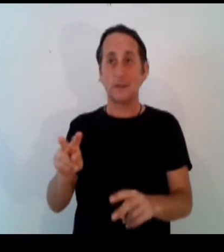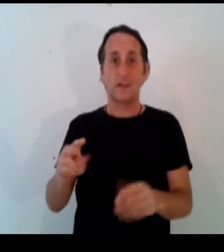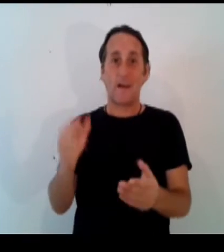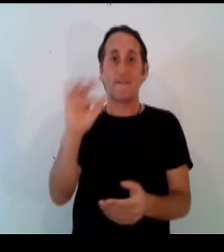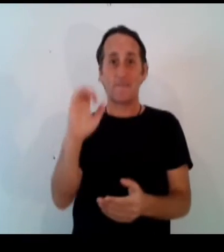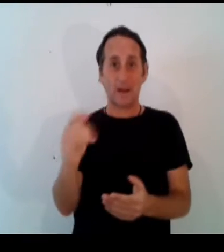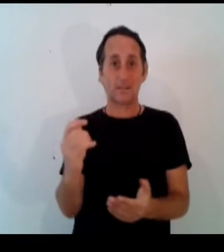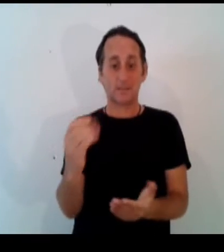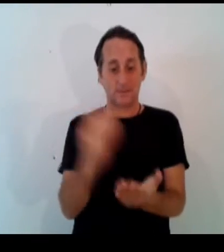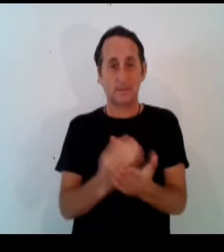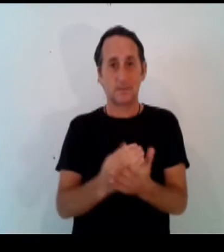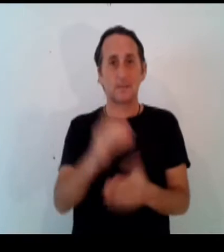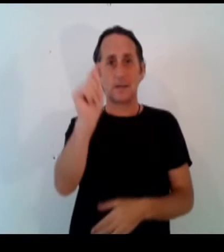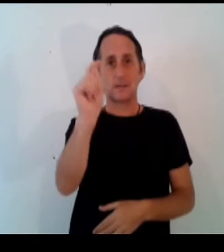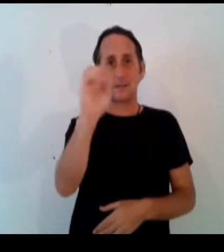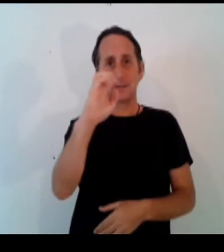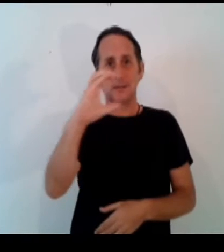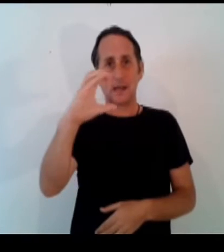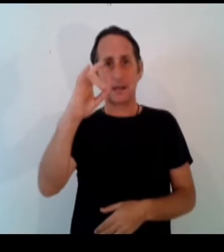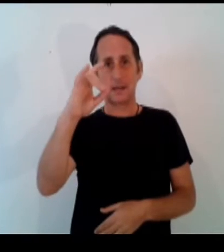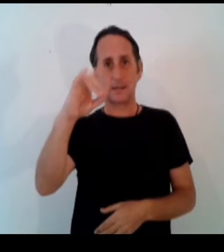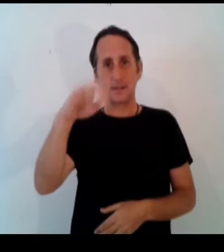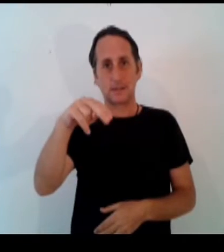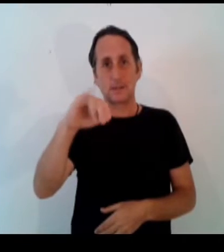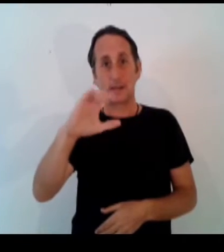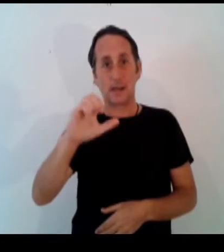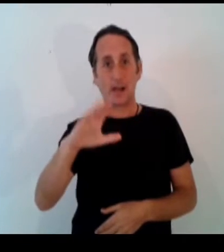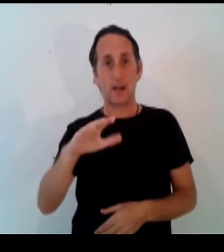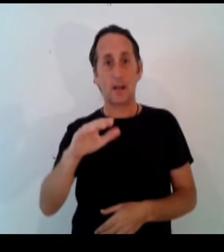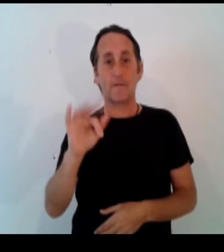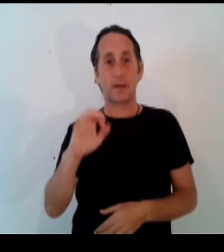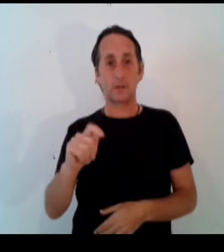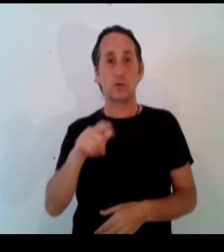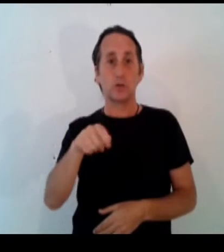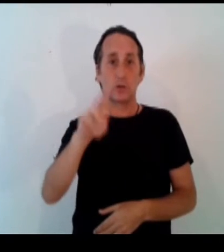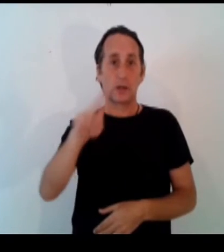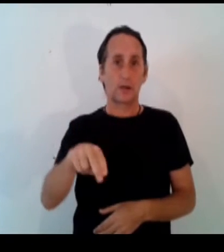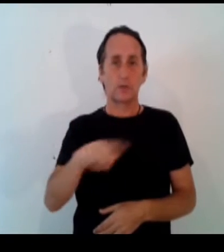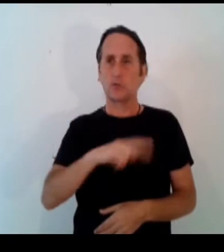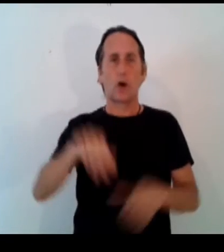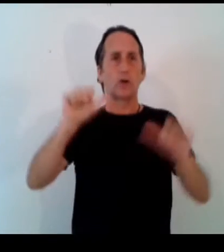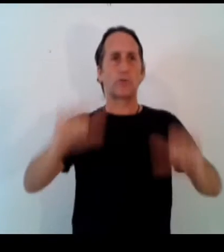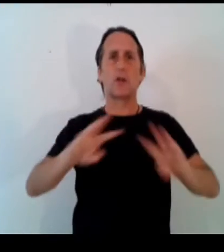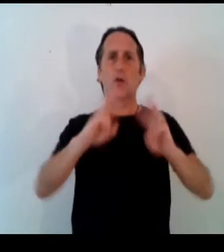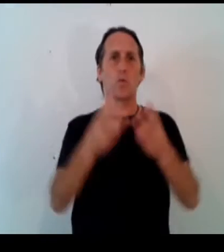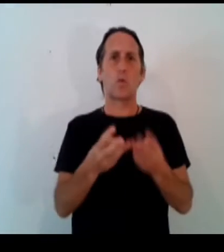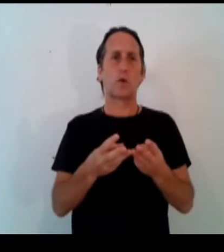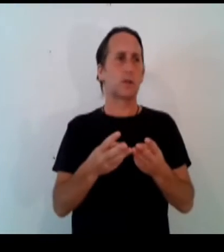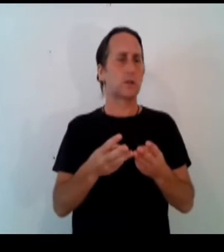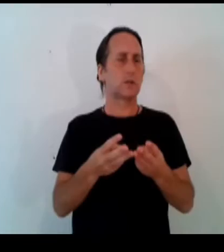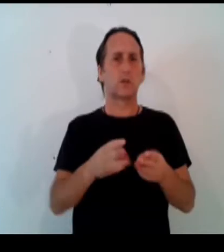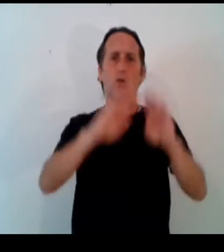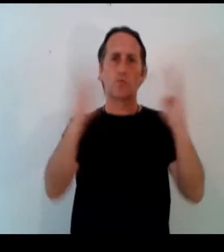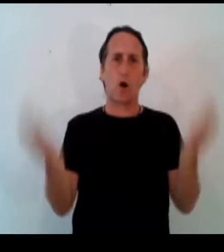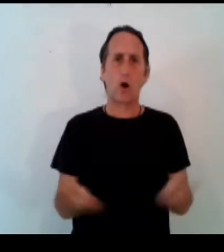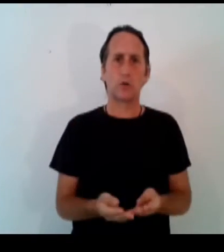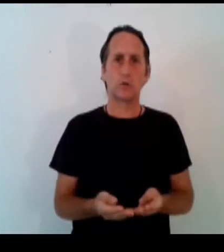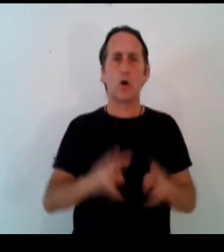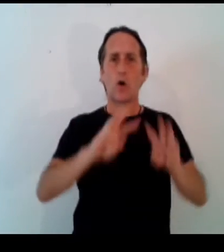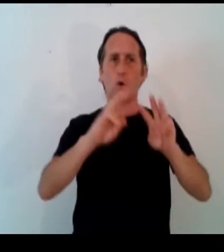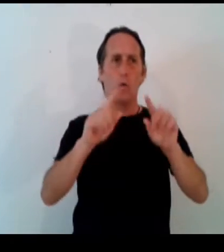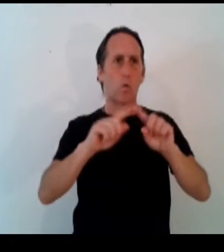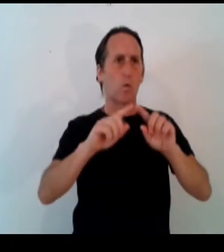Well it's not a point of view its a fact, a technical fact, you know you can disagree that the world is round, you can say that the world is flat,